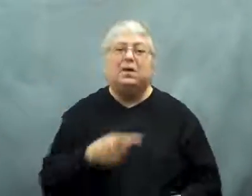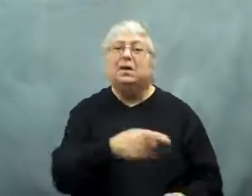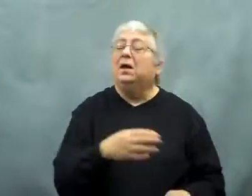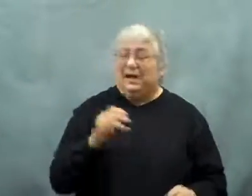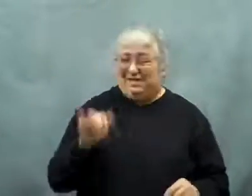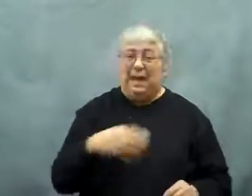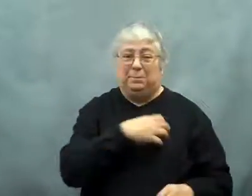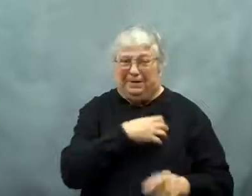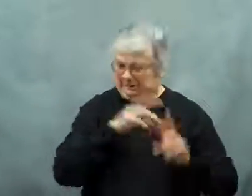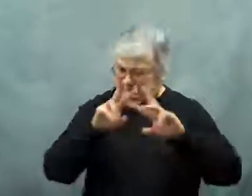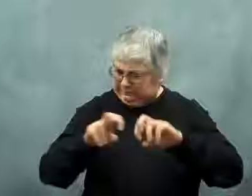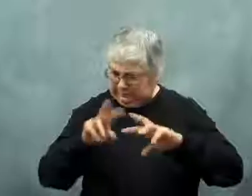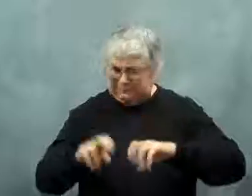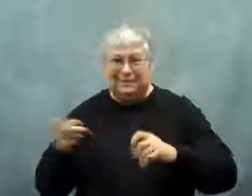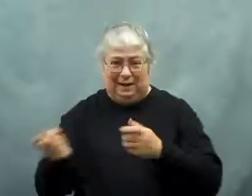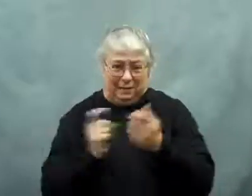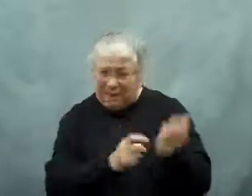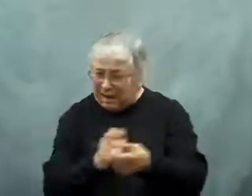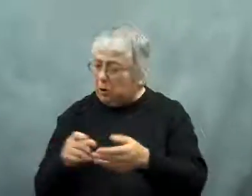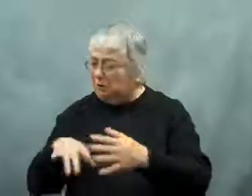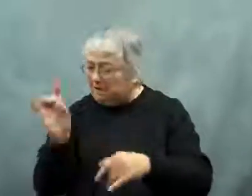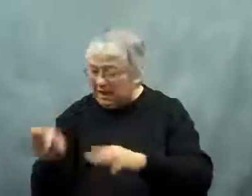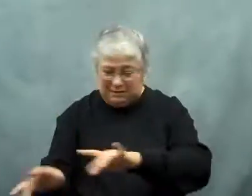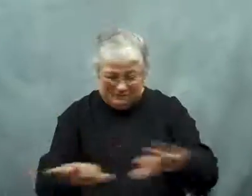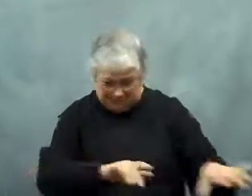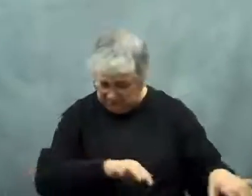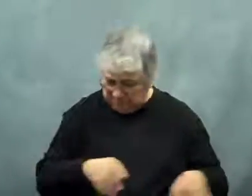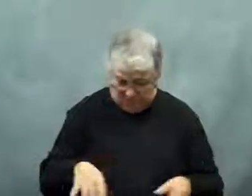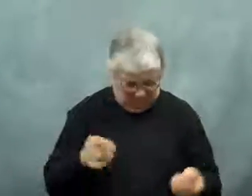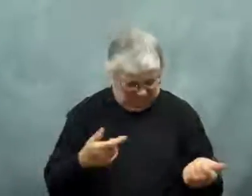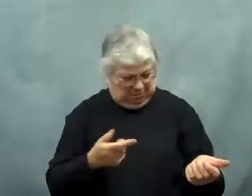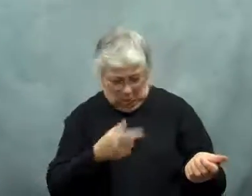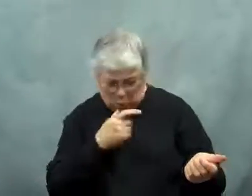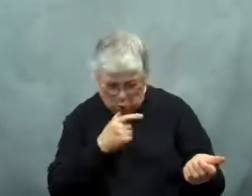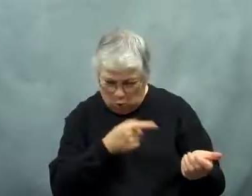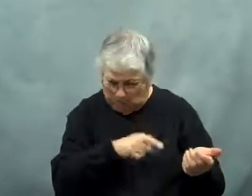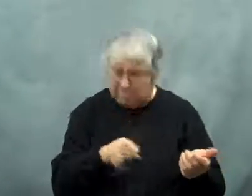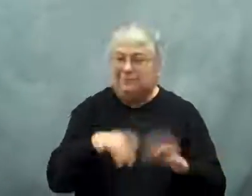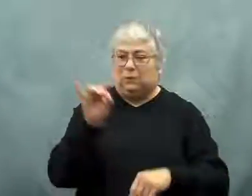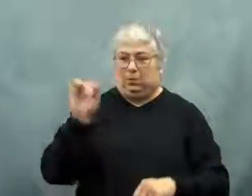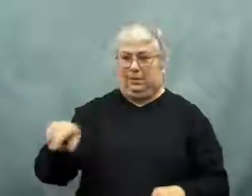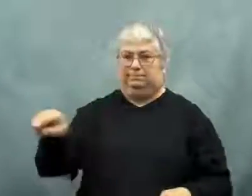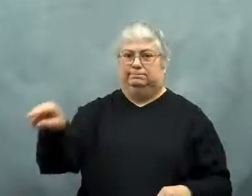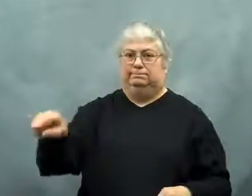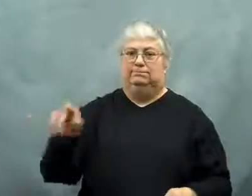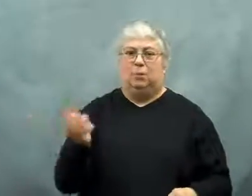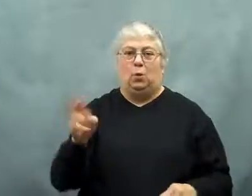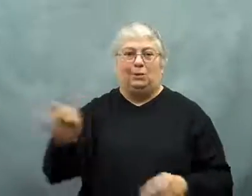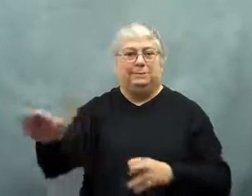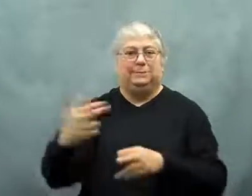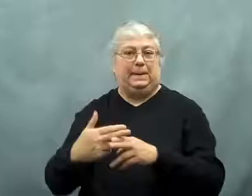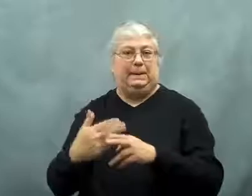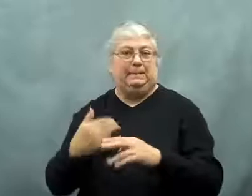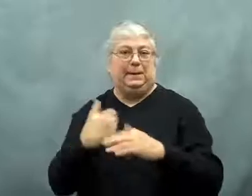They were traced back to her, as she was listed as the owner.